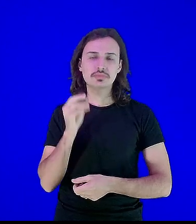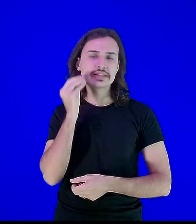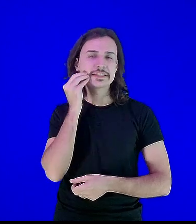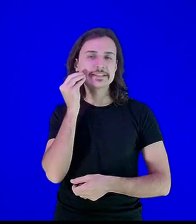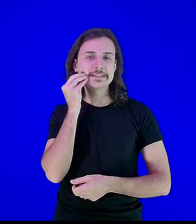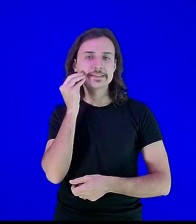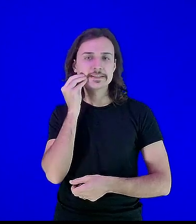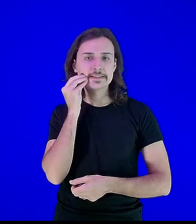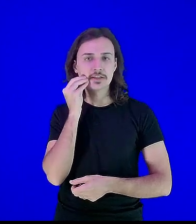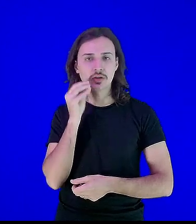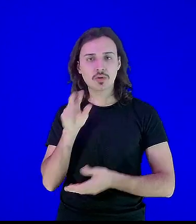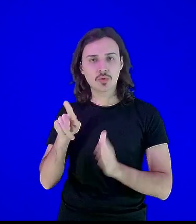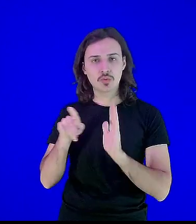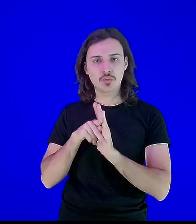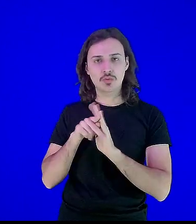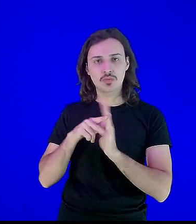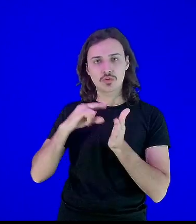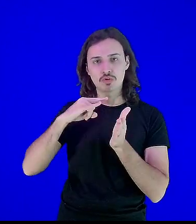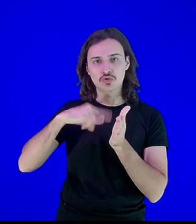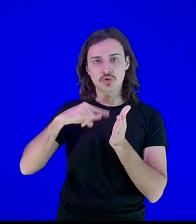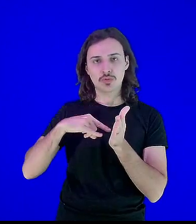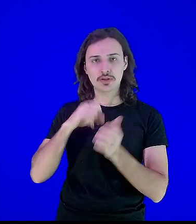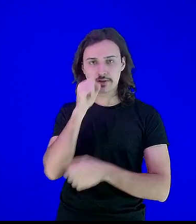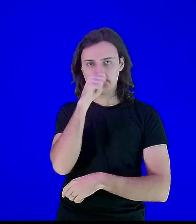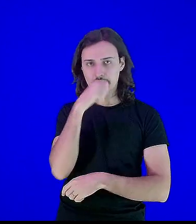to us, but I wasn't able to use them